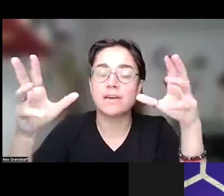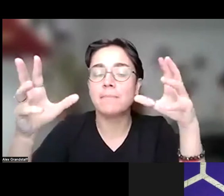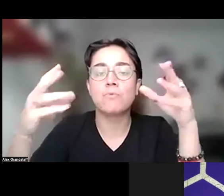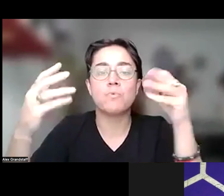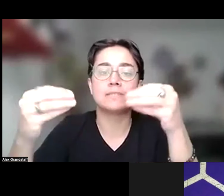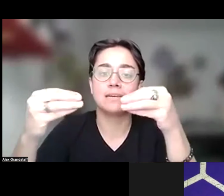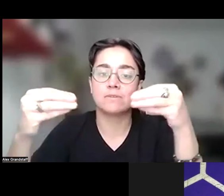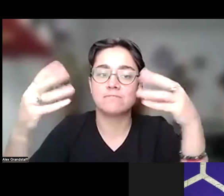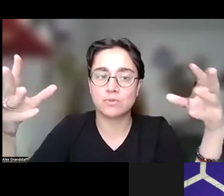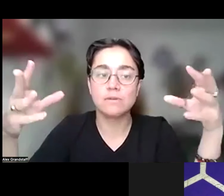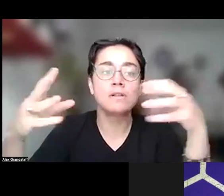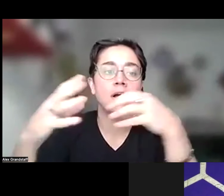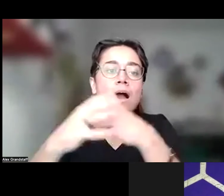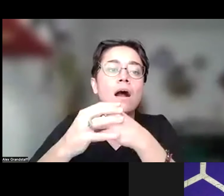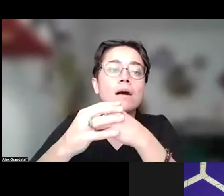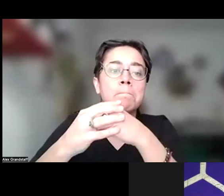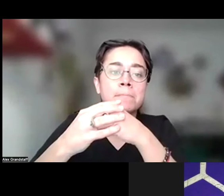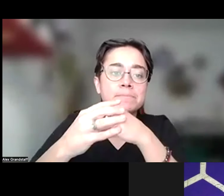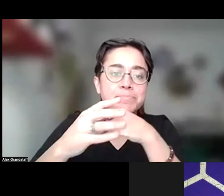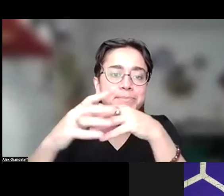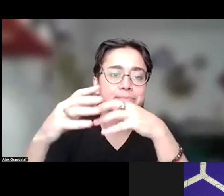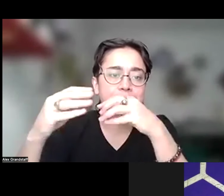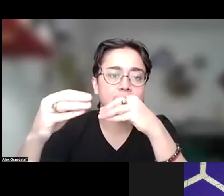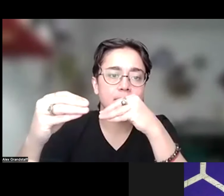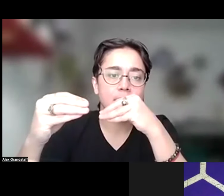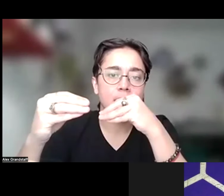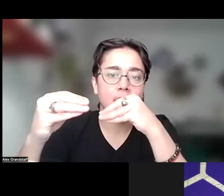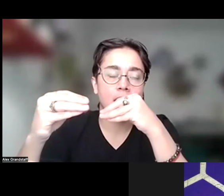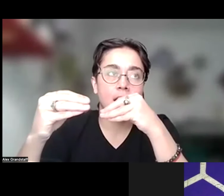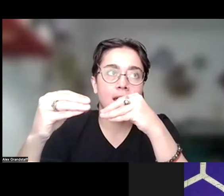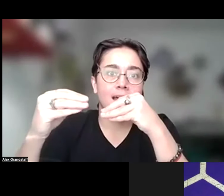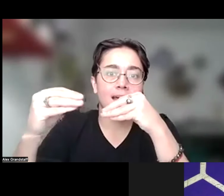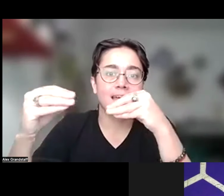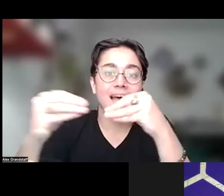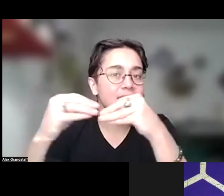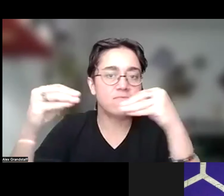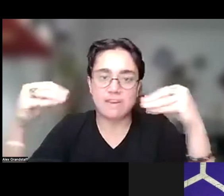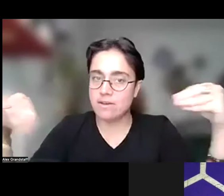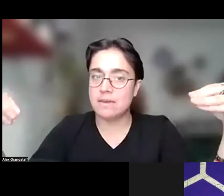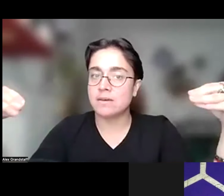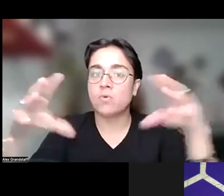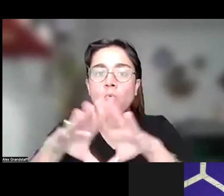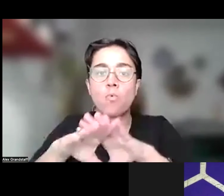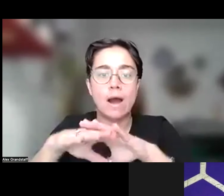for groups to have certain rights. That is what we are talking about when